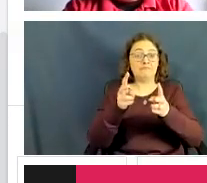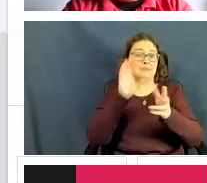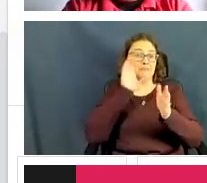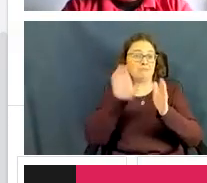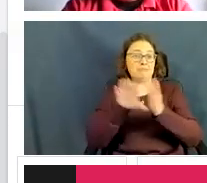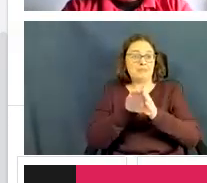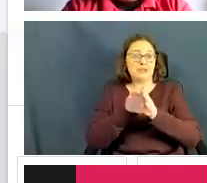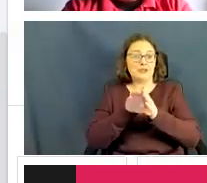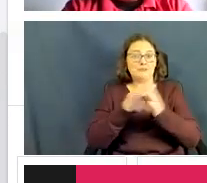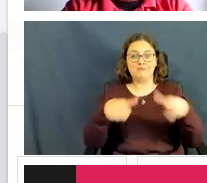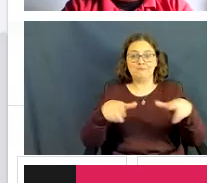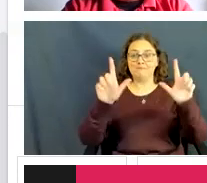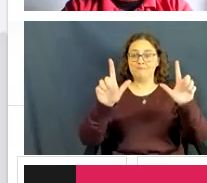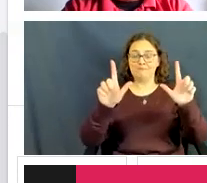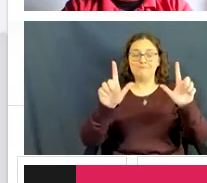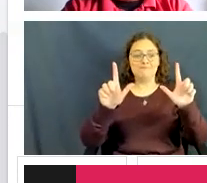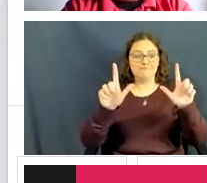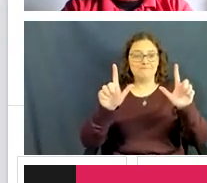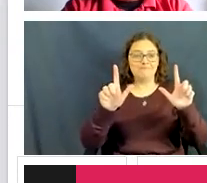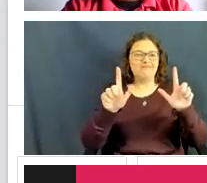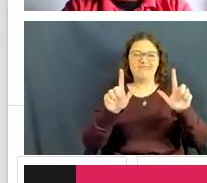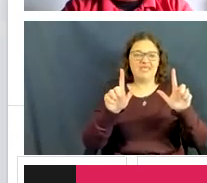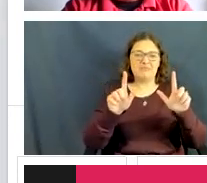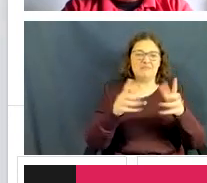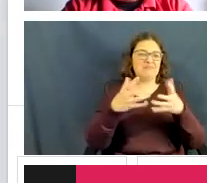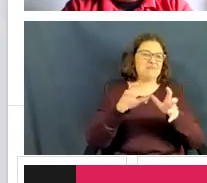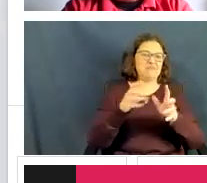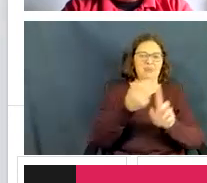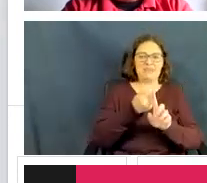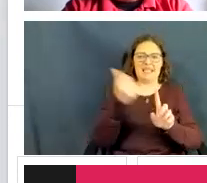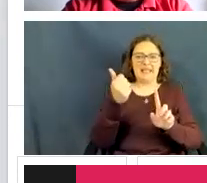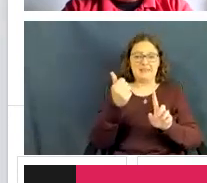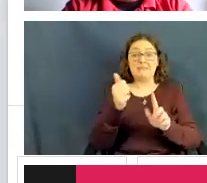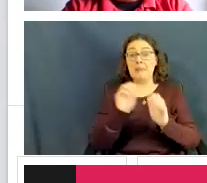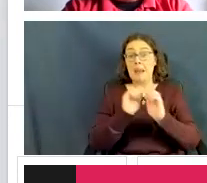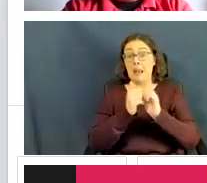to have their village - - that link will give them access to editing,